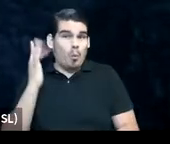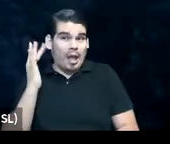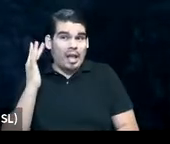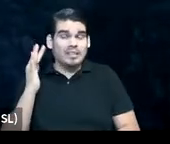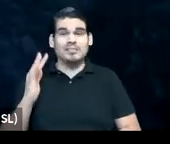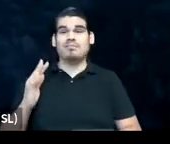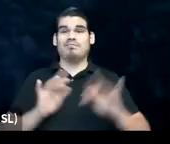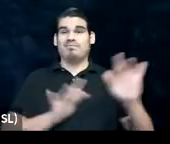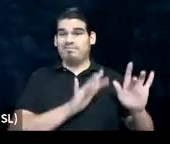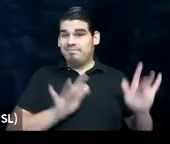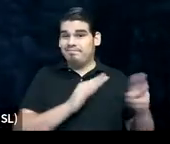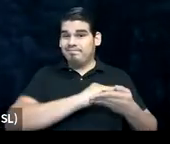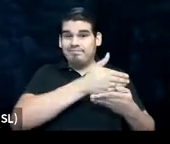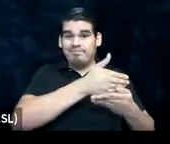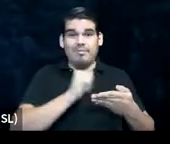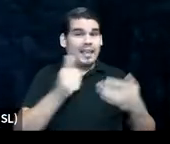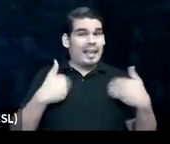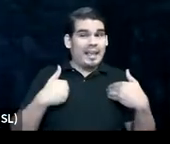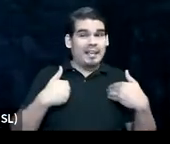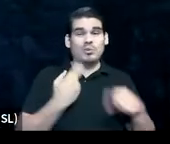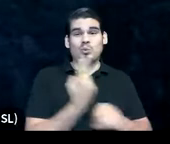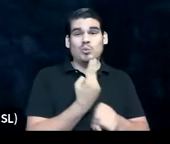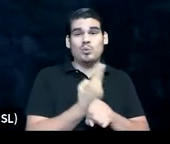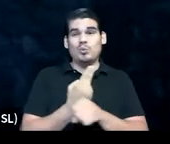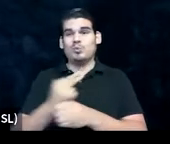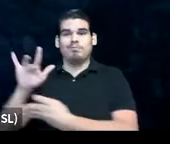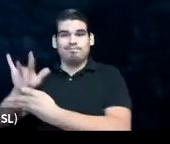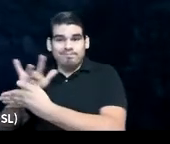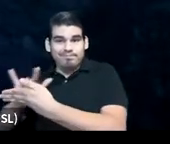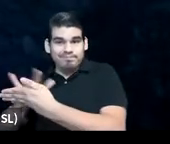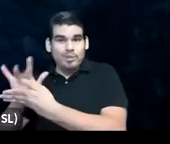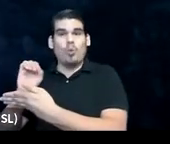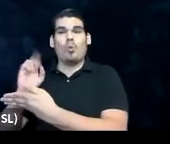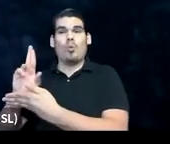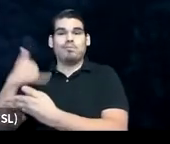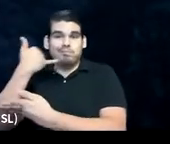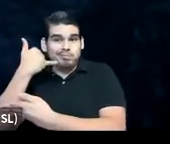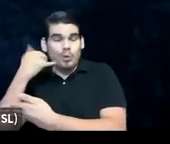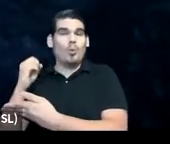Good strong Wi Fi or to good computers. So, so I thought. So the idea is that